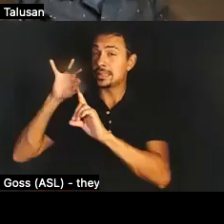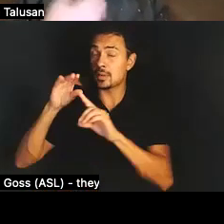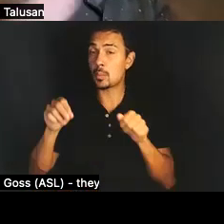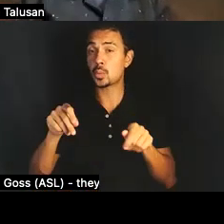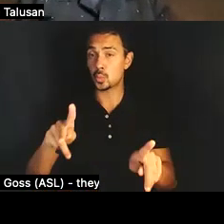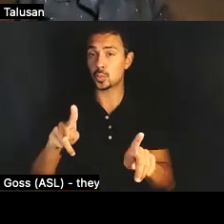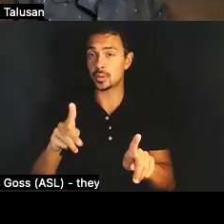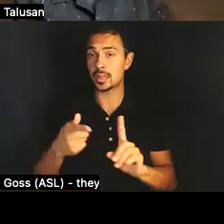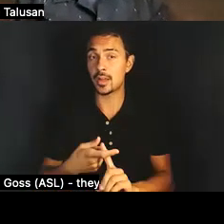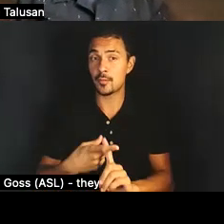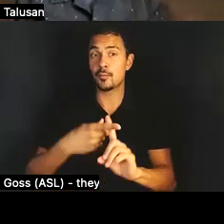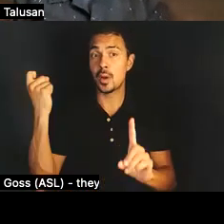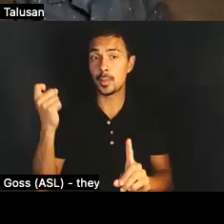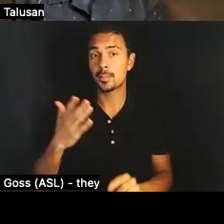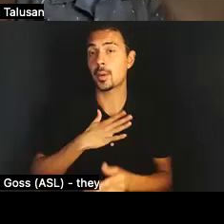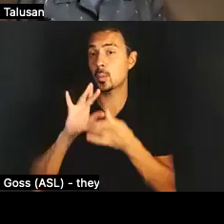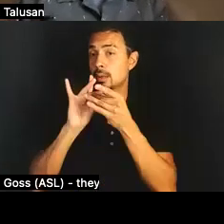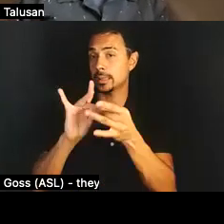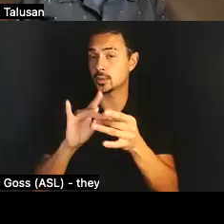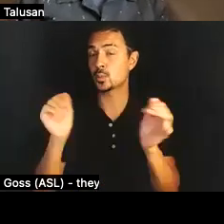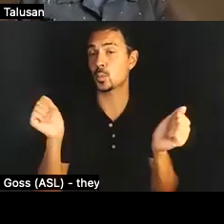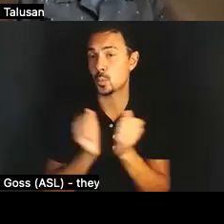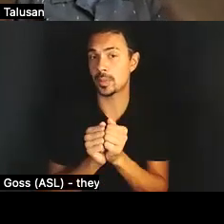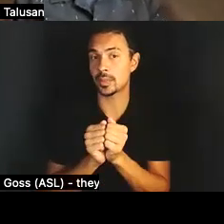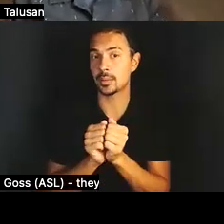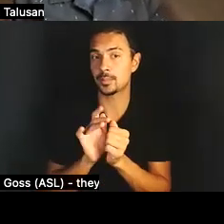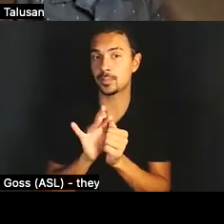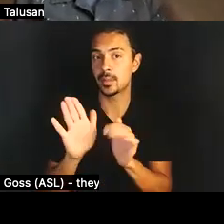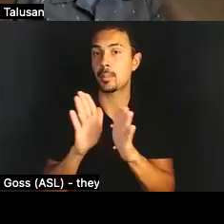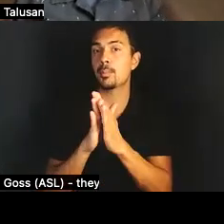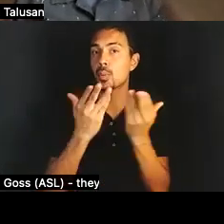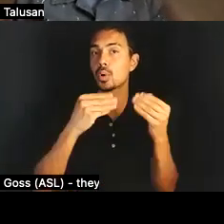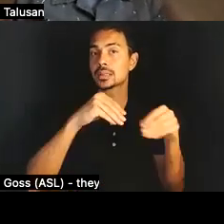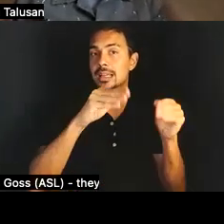really significant opportunities that have come out of my relationships